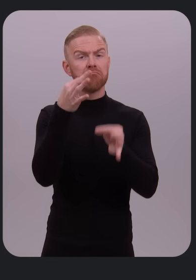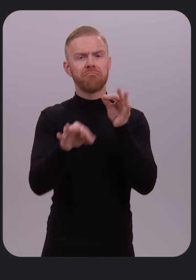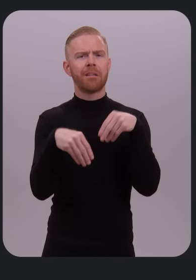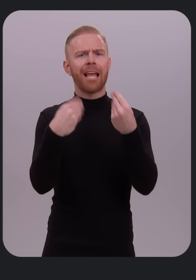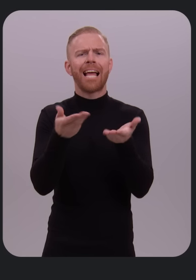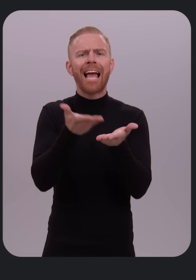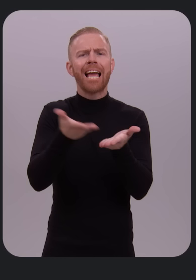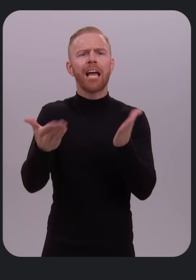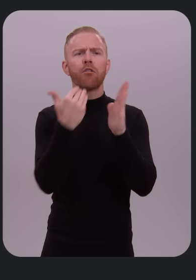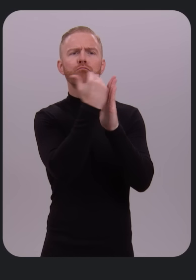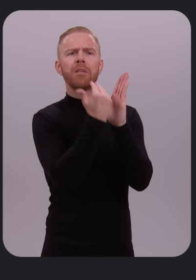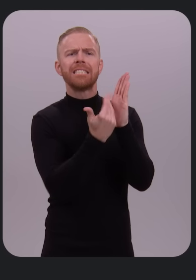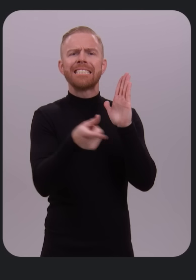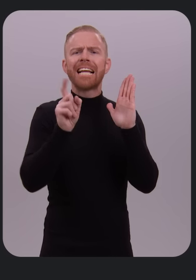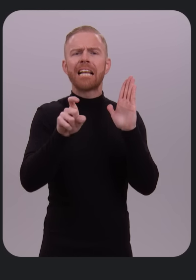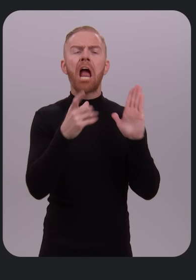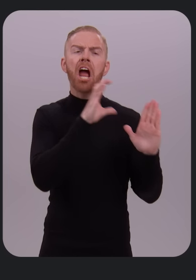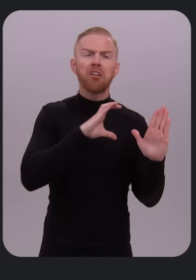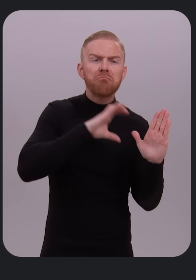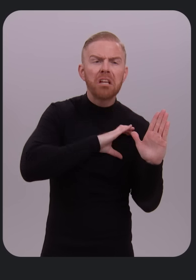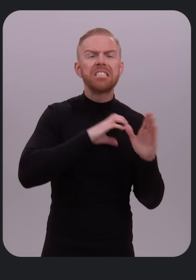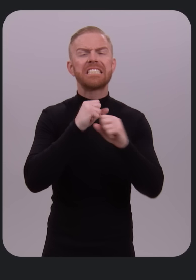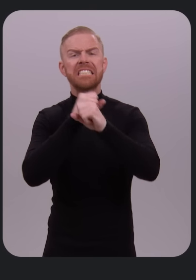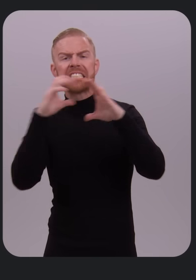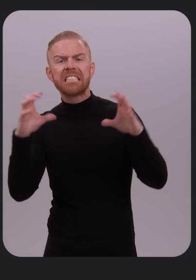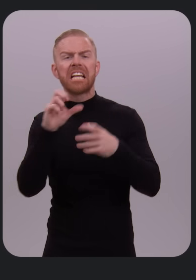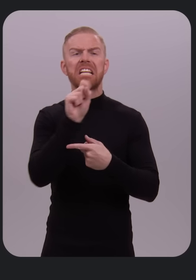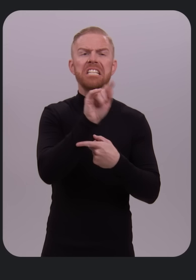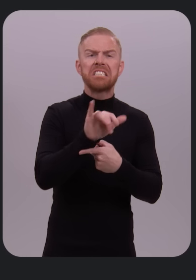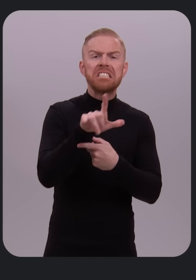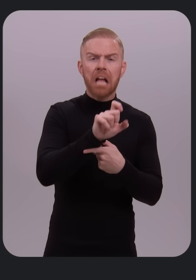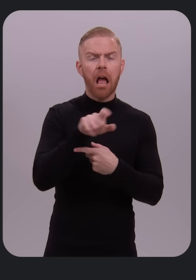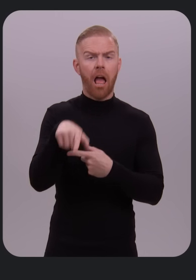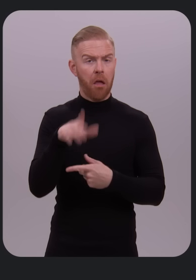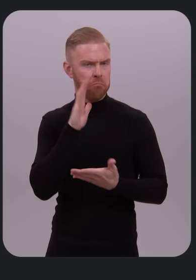characters, scenes, or styles-- and keep them consistent.